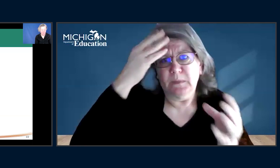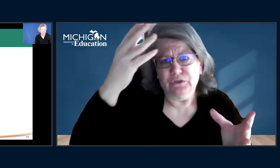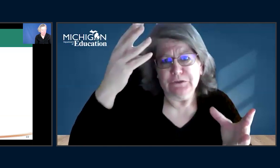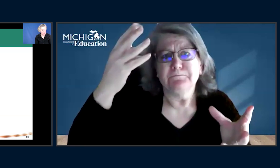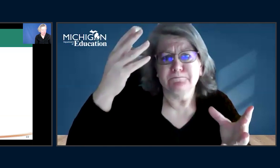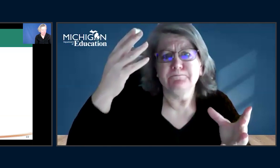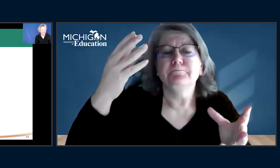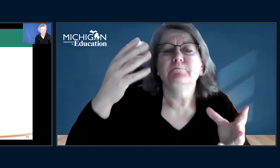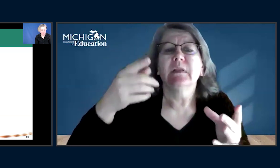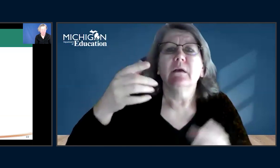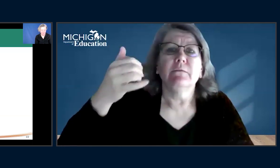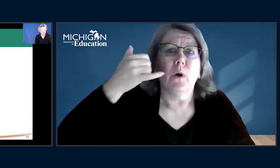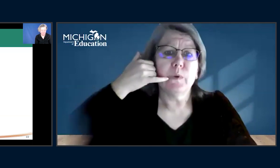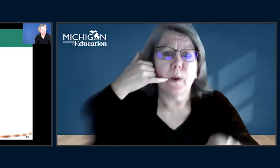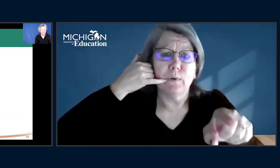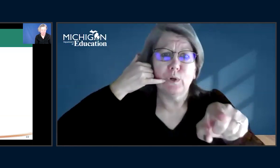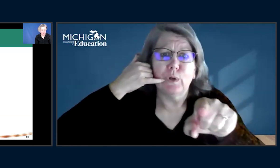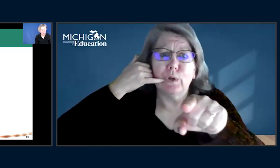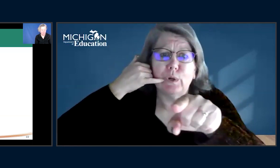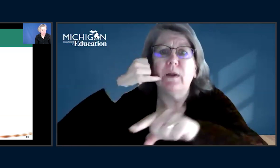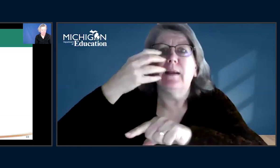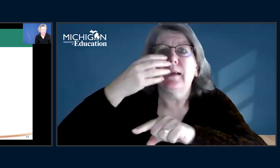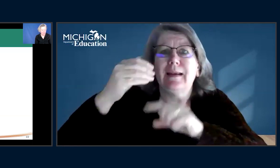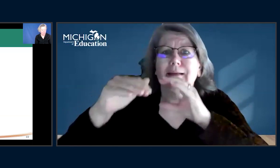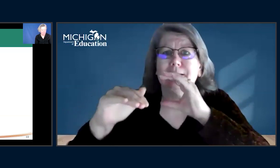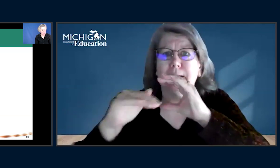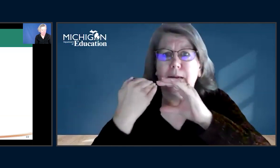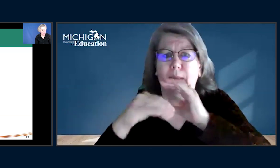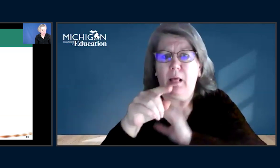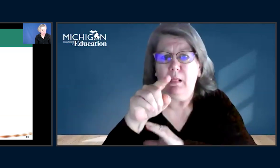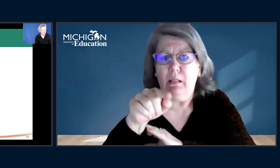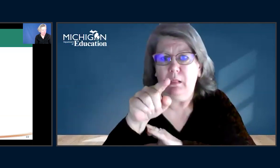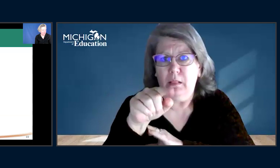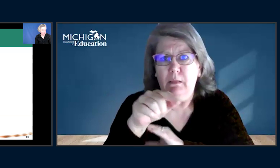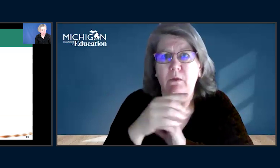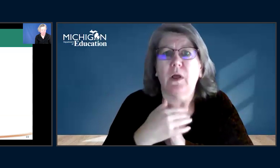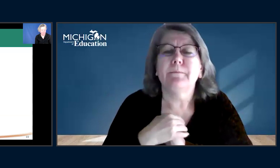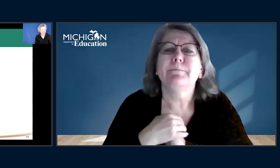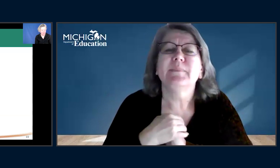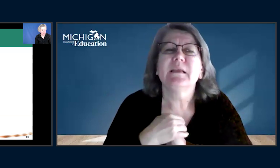All right. So this is our contact information. There's a telephone number. You can see this on your shared screen. And there's also